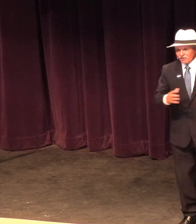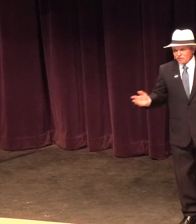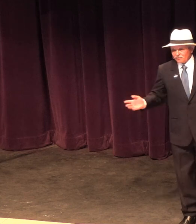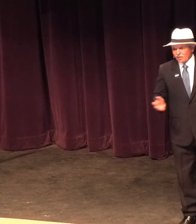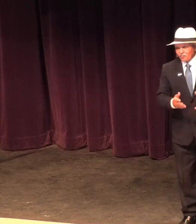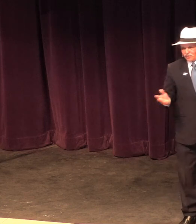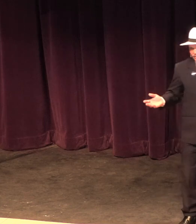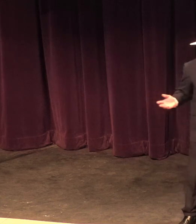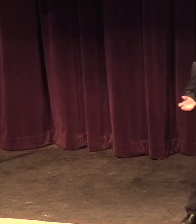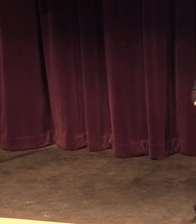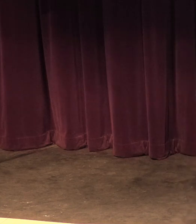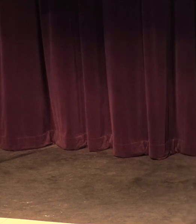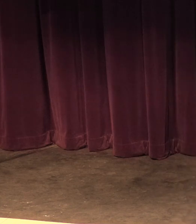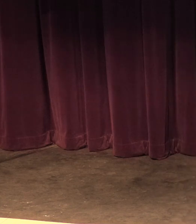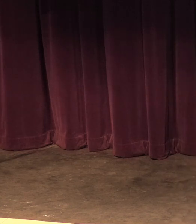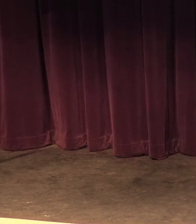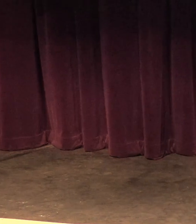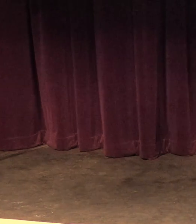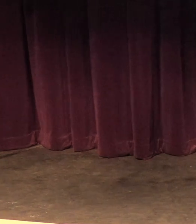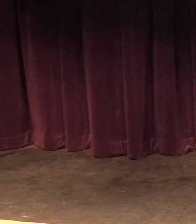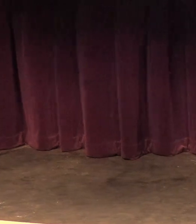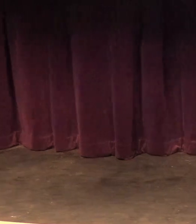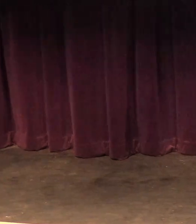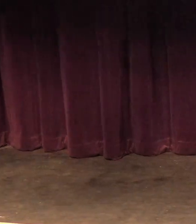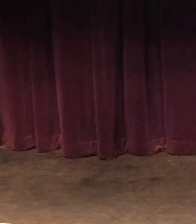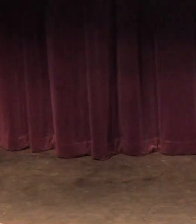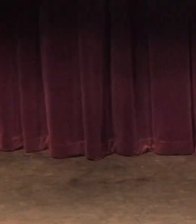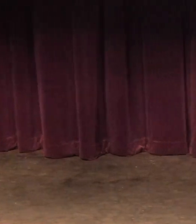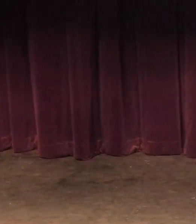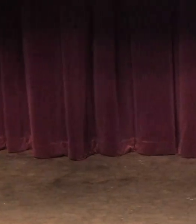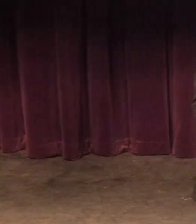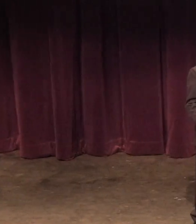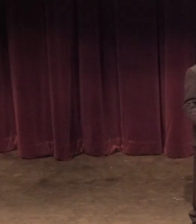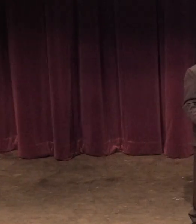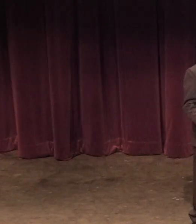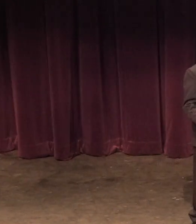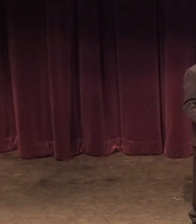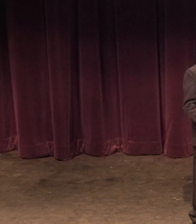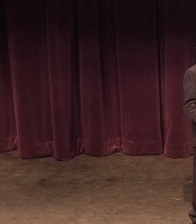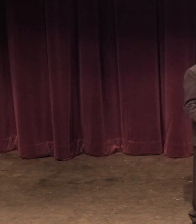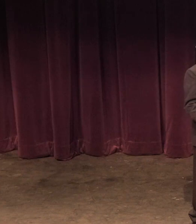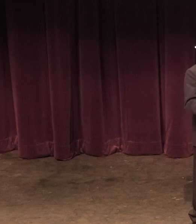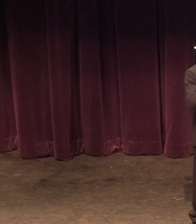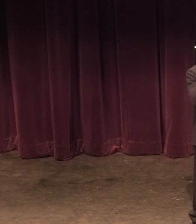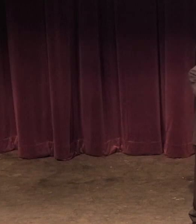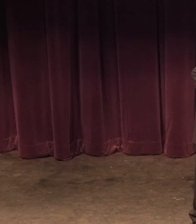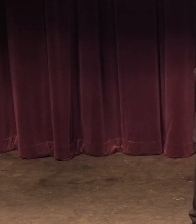are looking out for you . Because you cannot eliminate bad things from happening. It